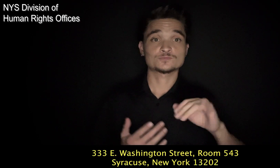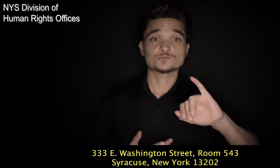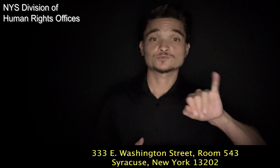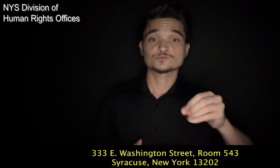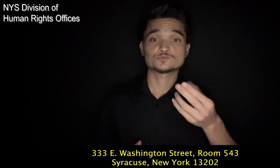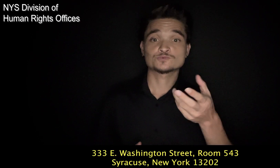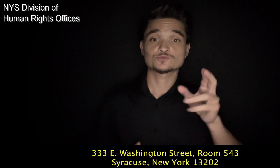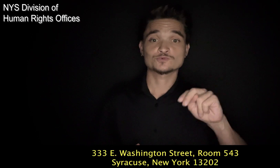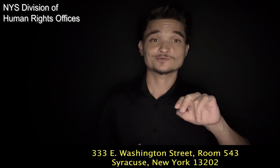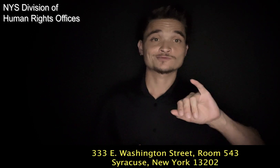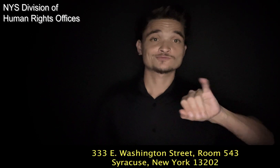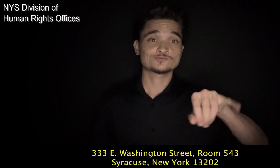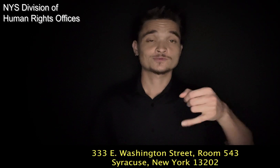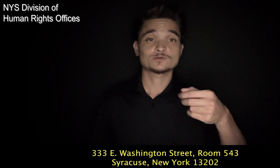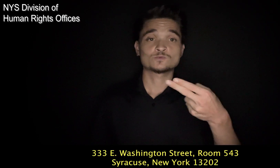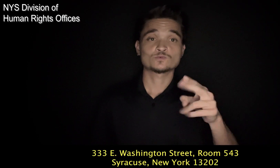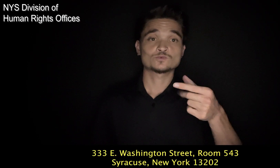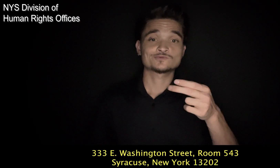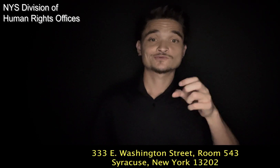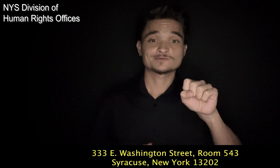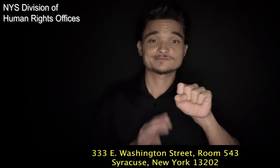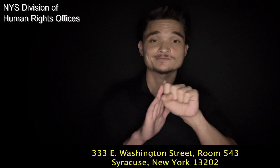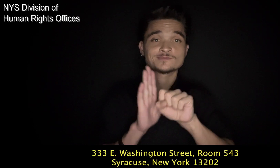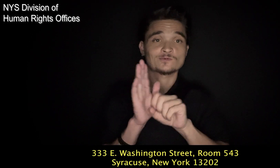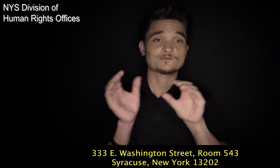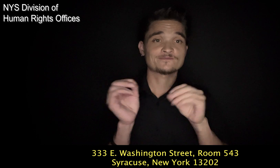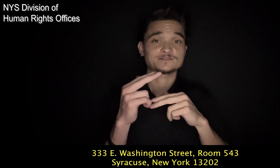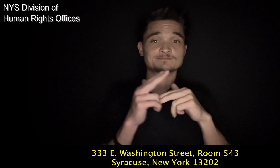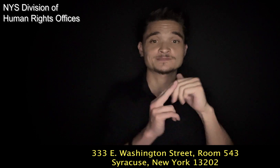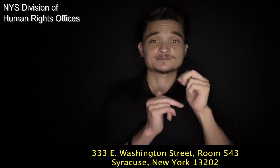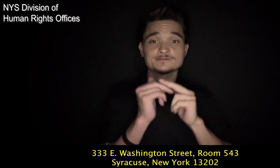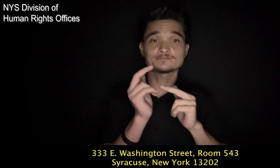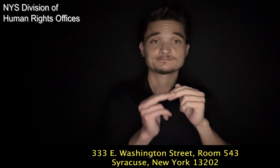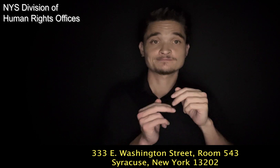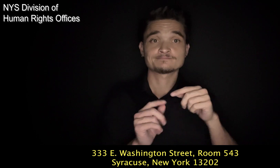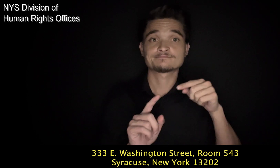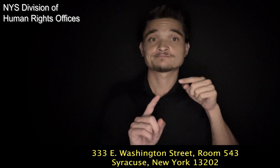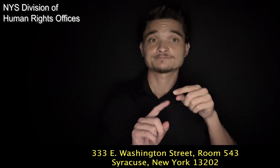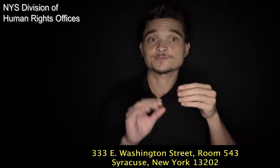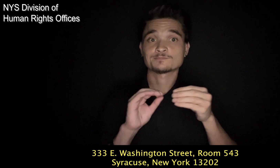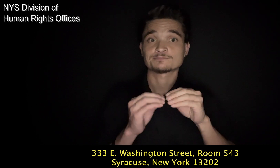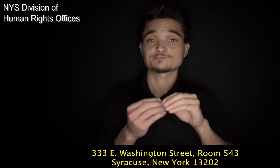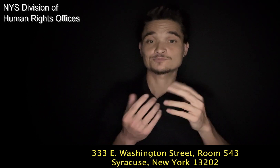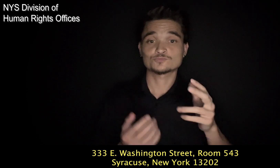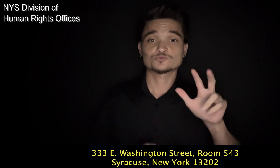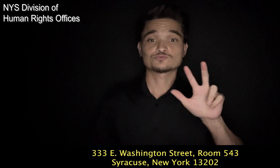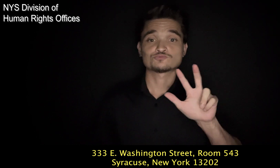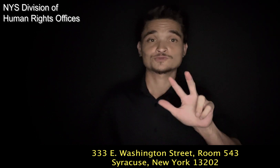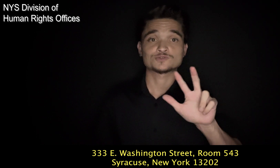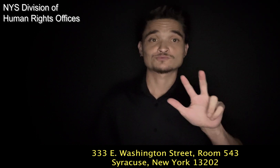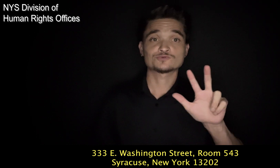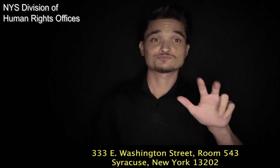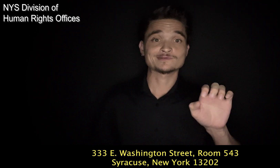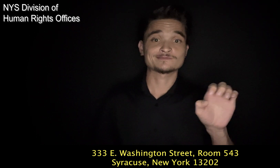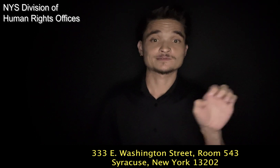333 E. Washington Street, Room 543 Syracuse, New York 13202